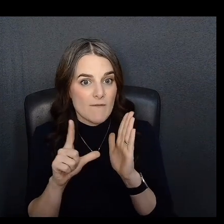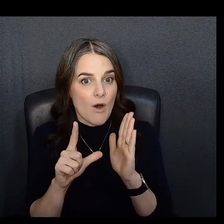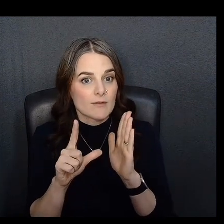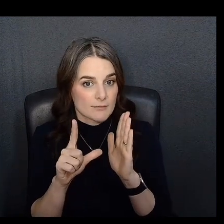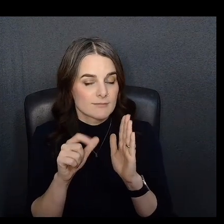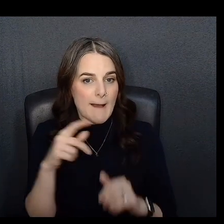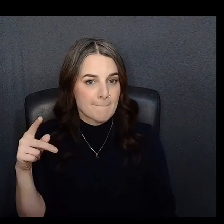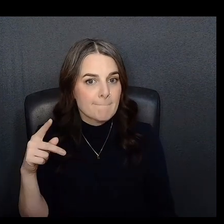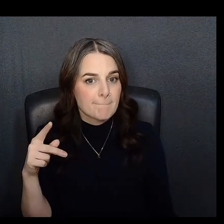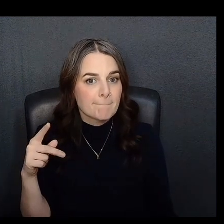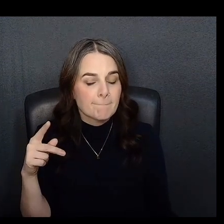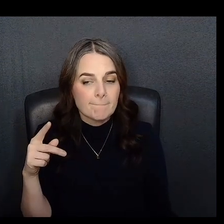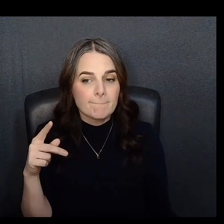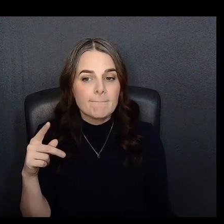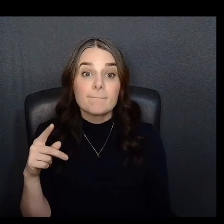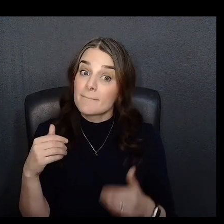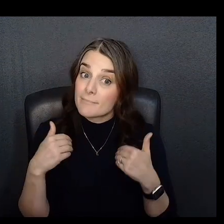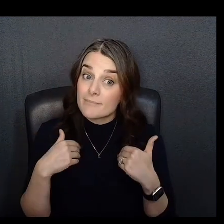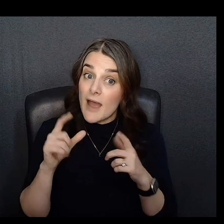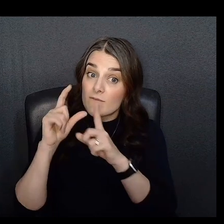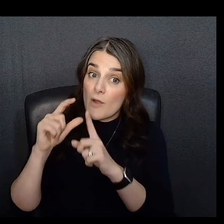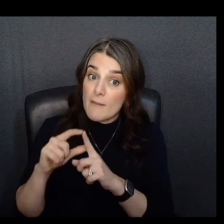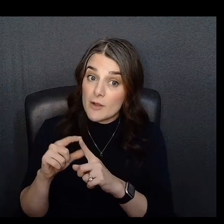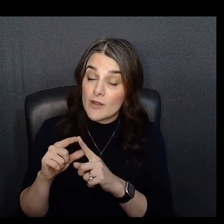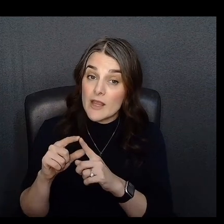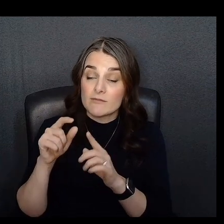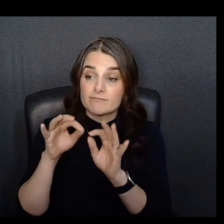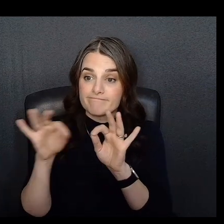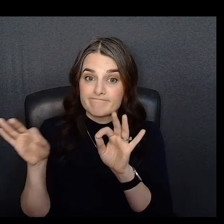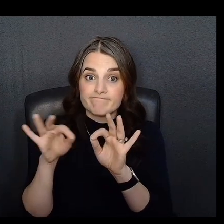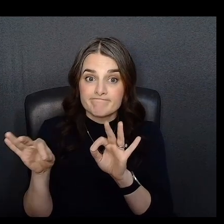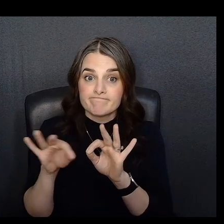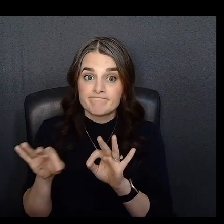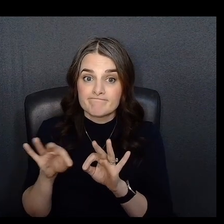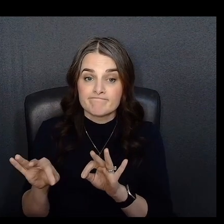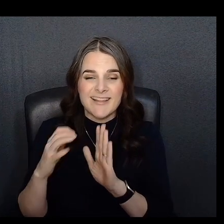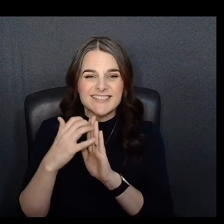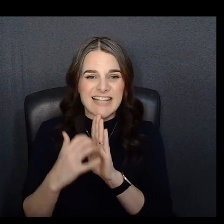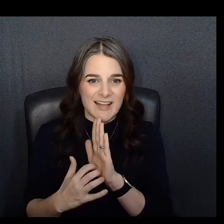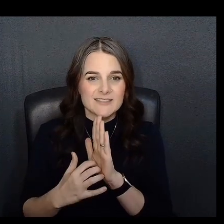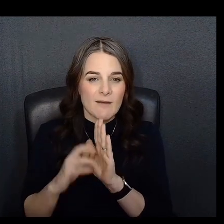do have the vocabulary written out in text form within Proloquo.